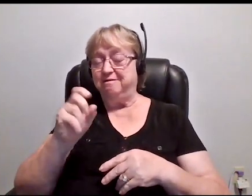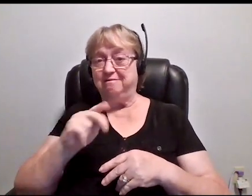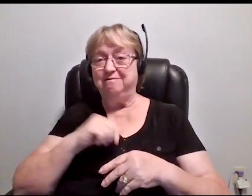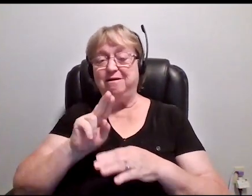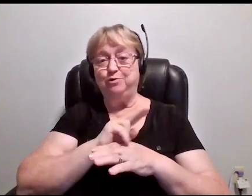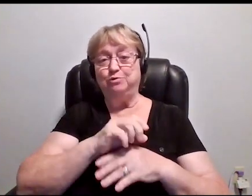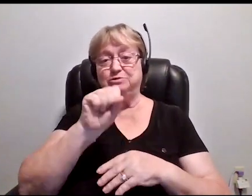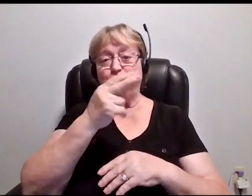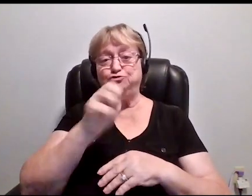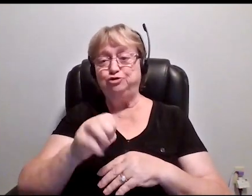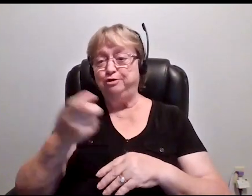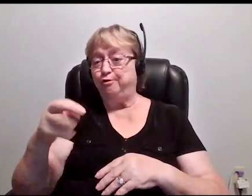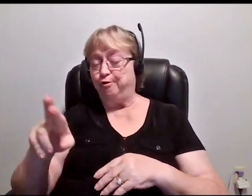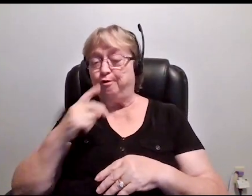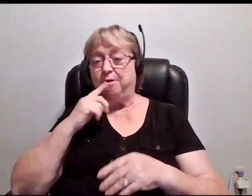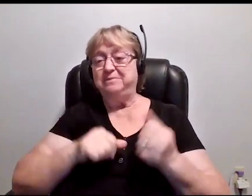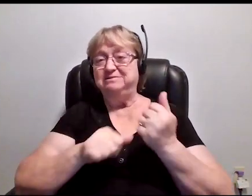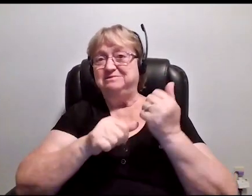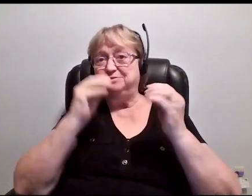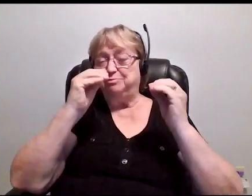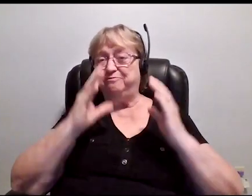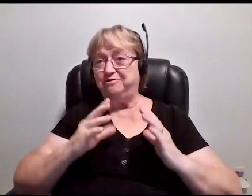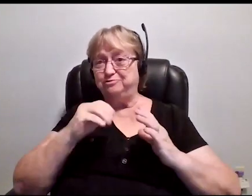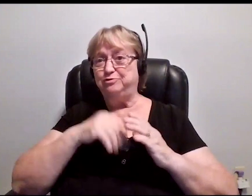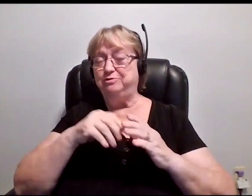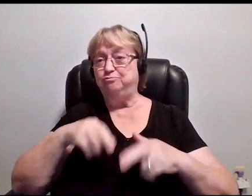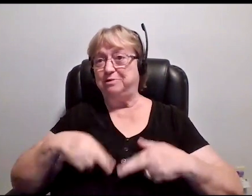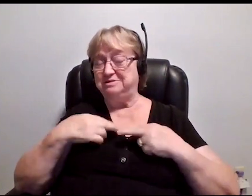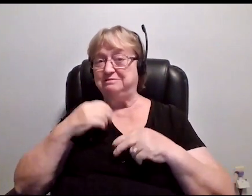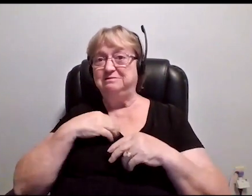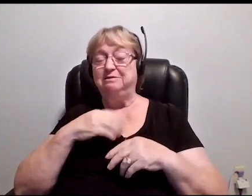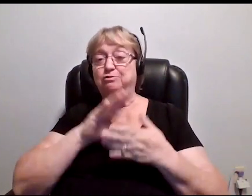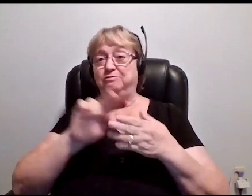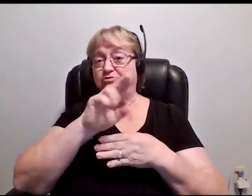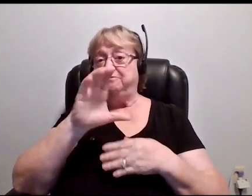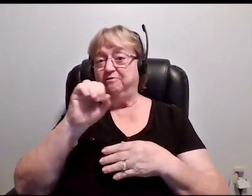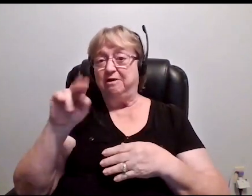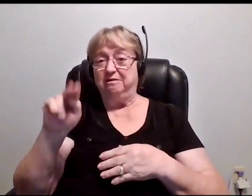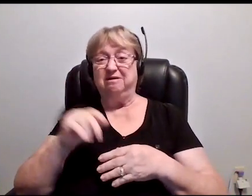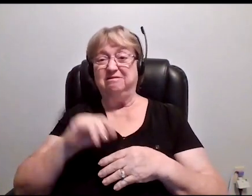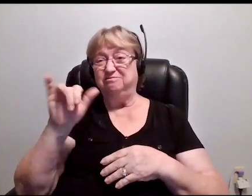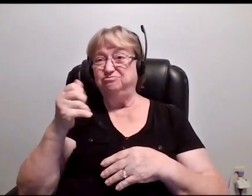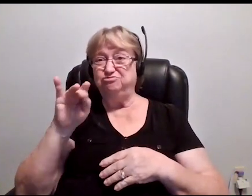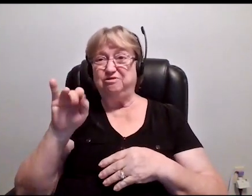I am an assistant professor in residence at the University of Connecticut. Jackie, unfortunately, is not able to be here today.